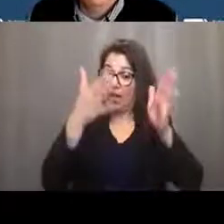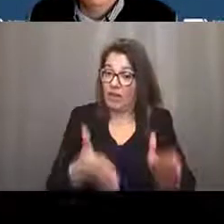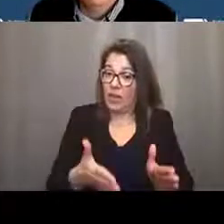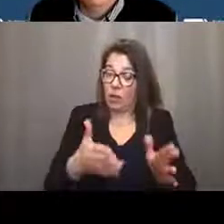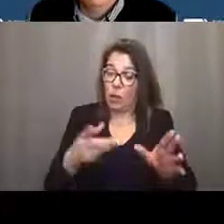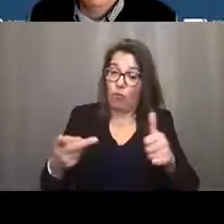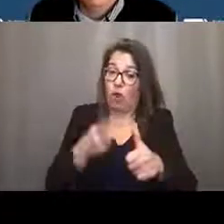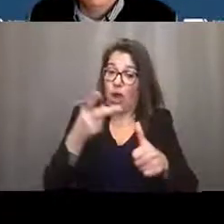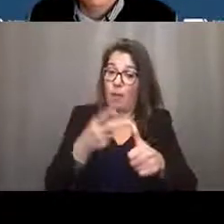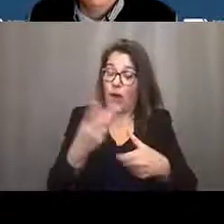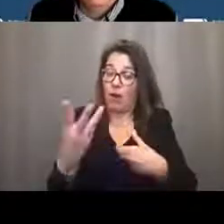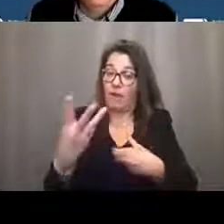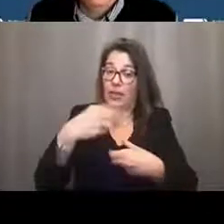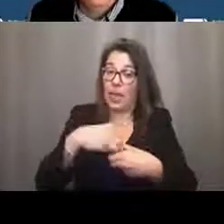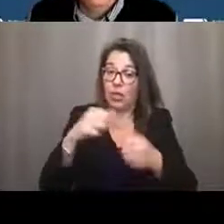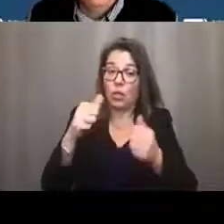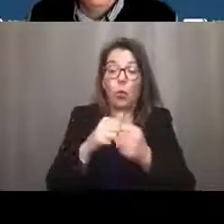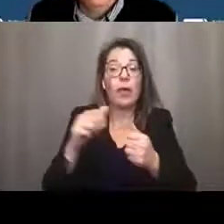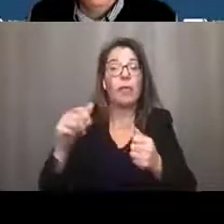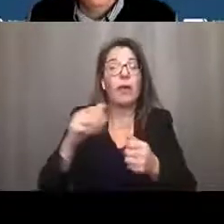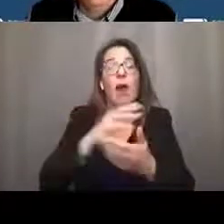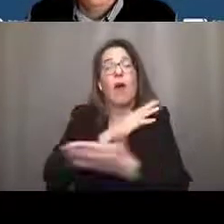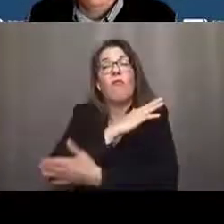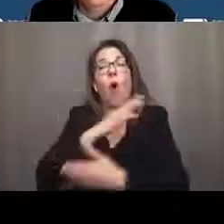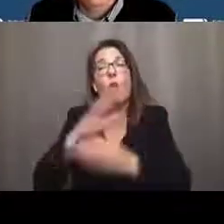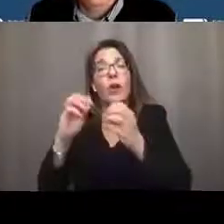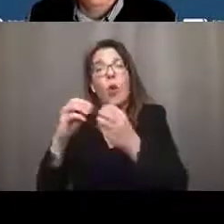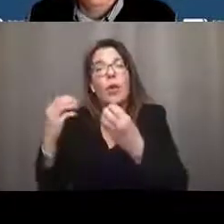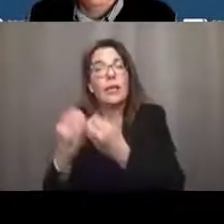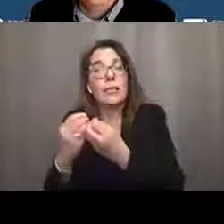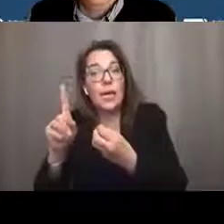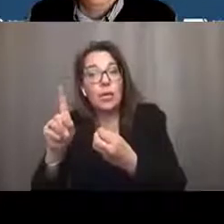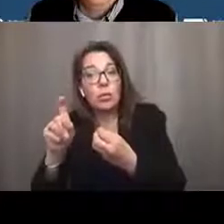is with a foreign organization and then if so what country.